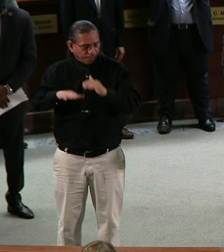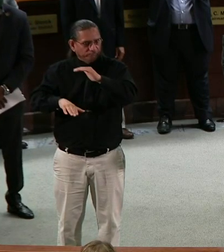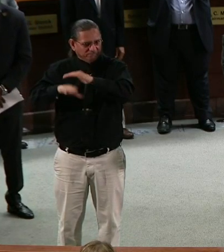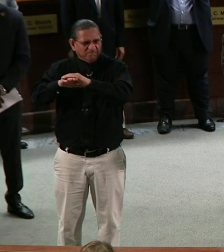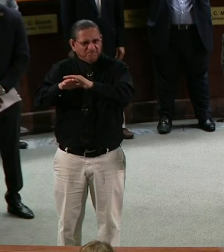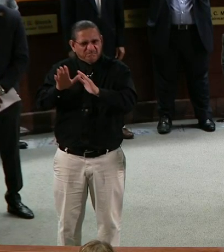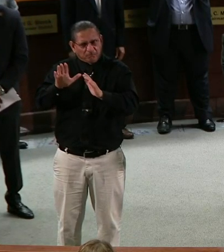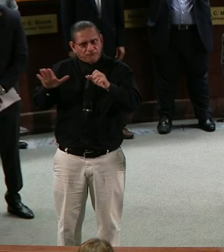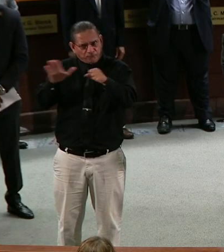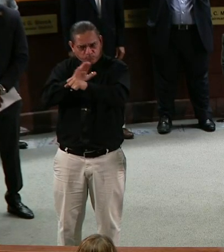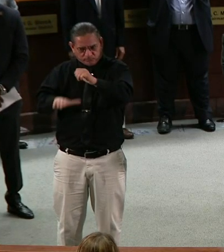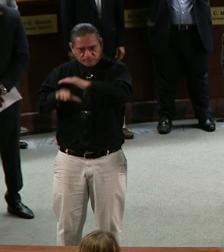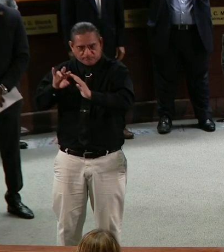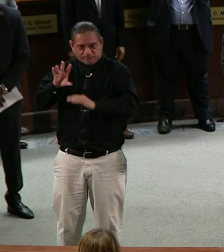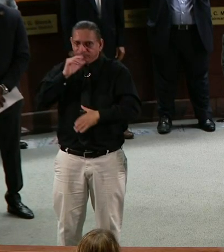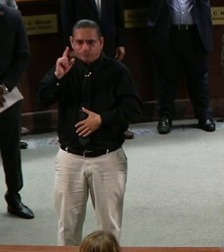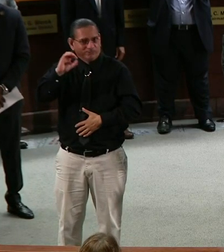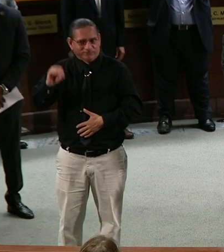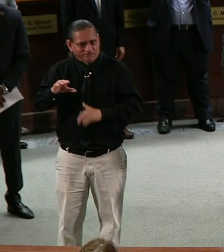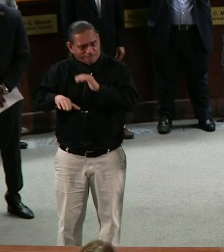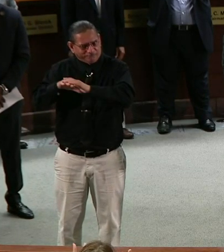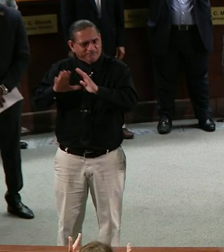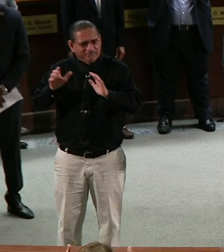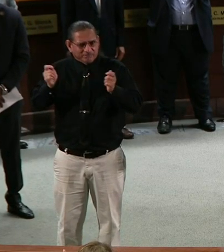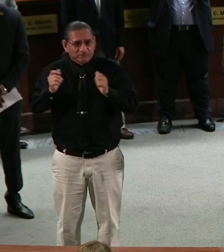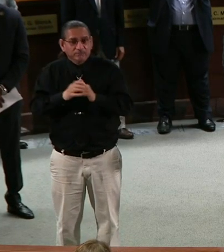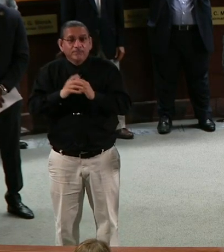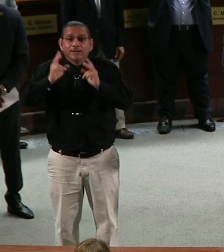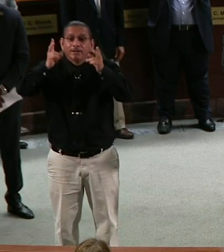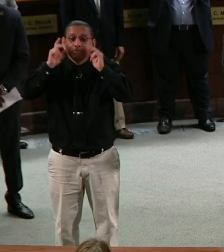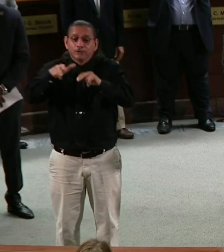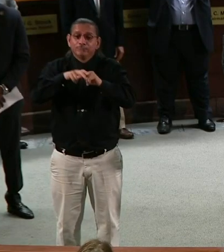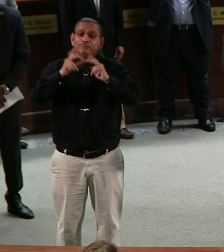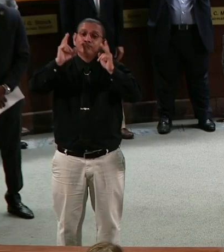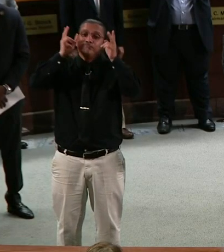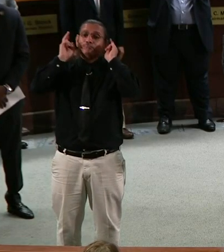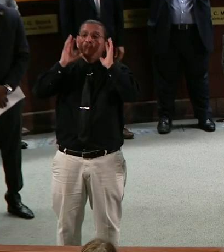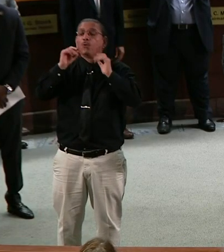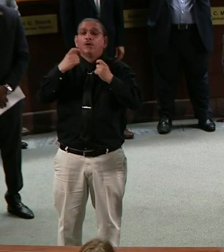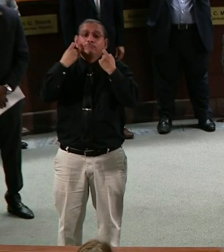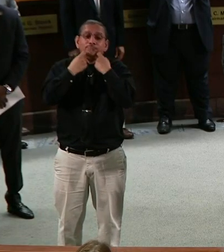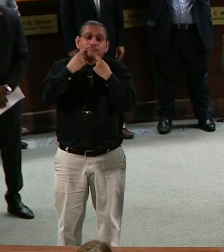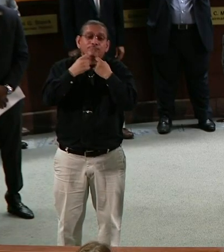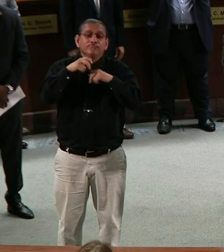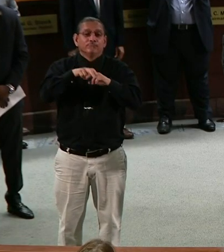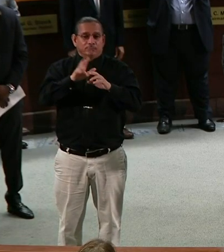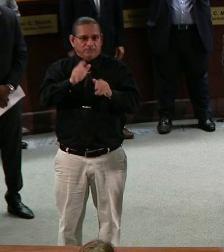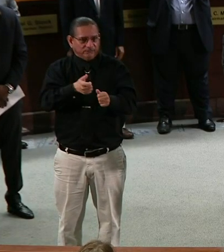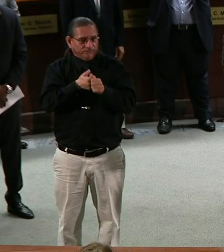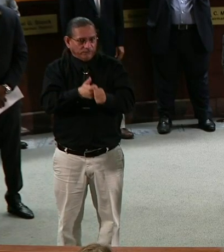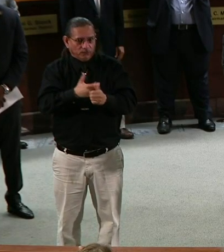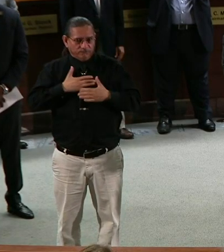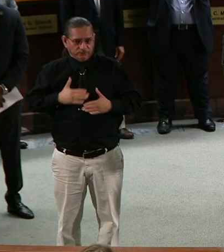CAPACITY. PERSONAL GROOMING SERVICES SUCH AS HAIR SALONS